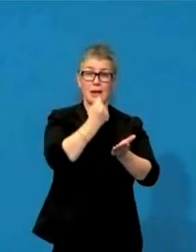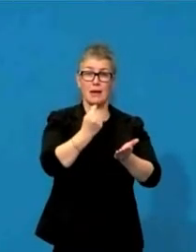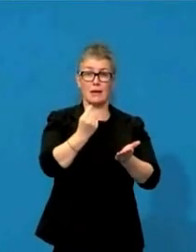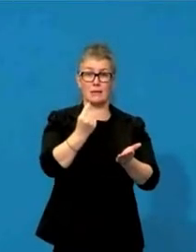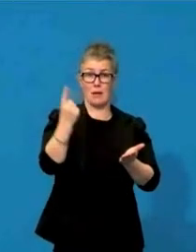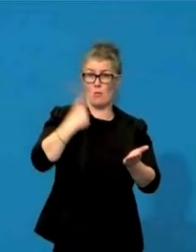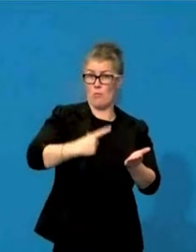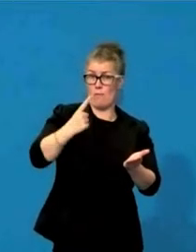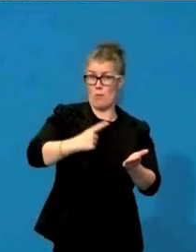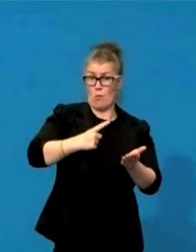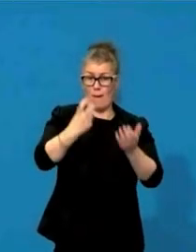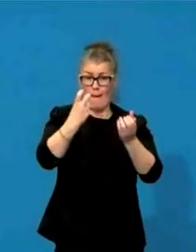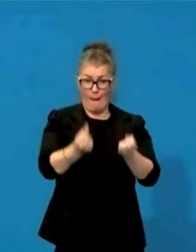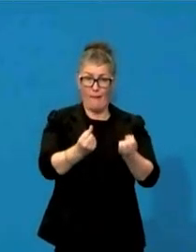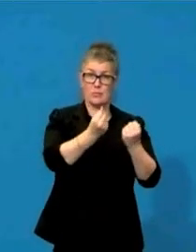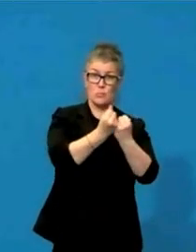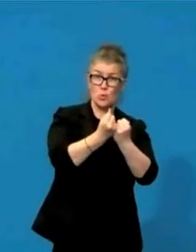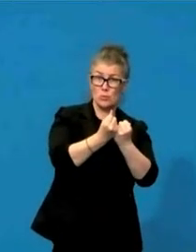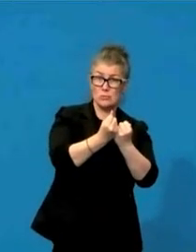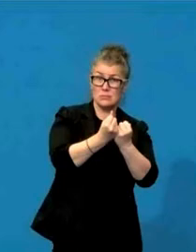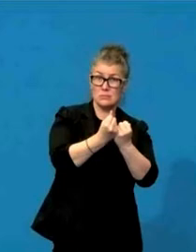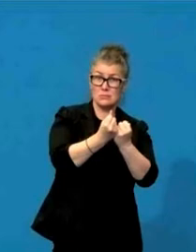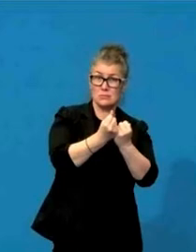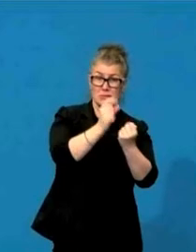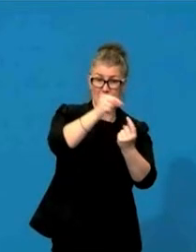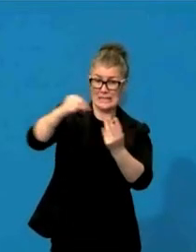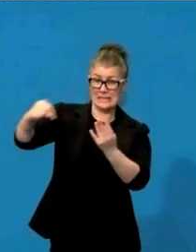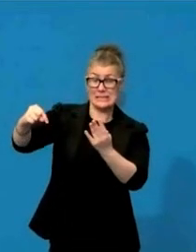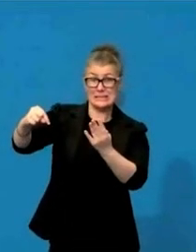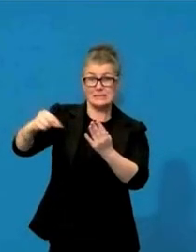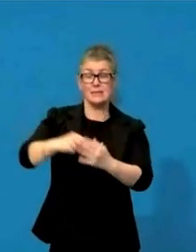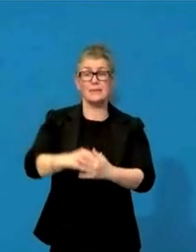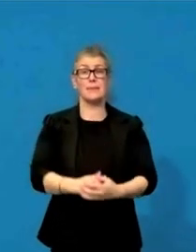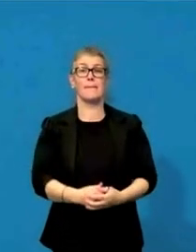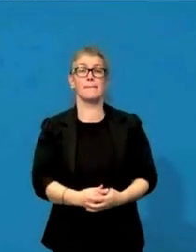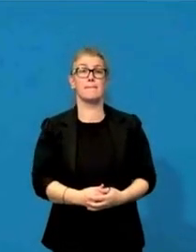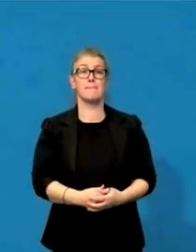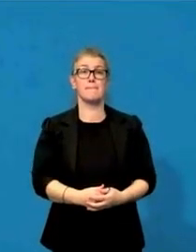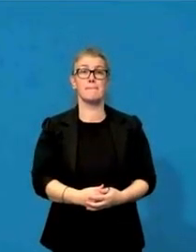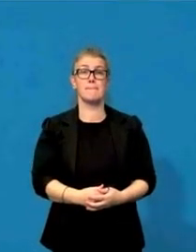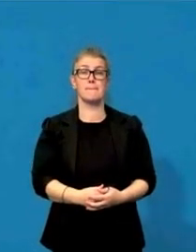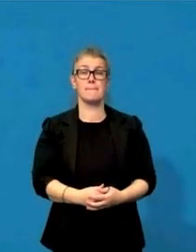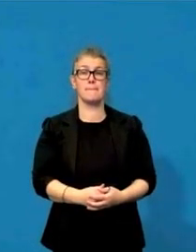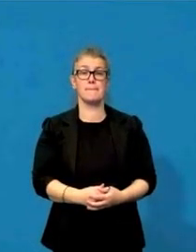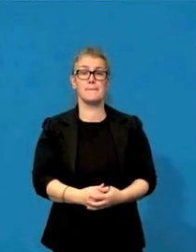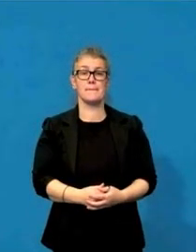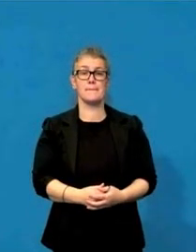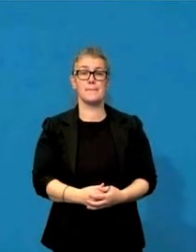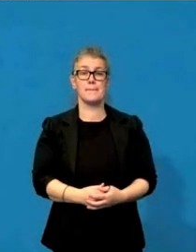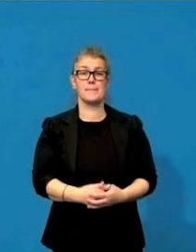Well, I can see that there's - in her plan there's some transport